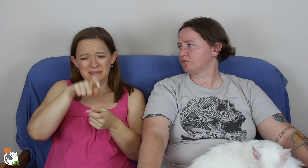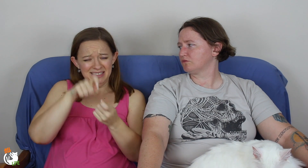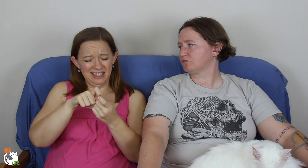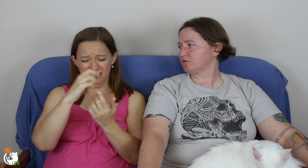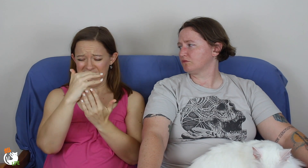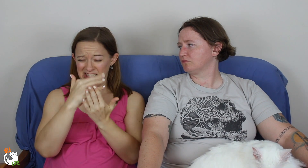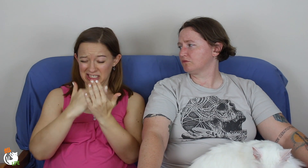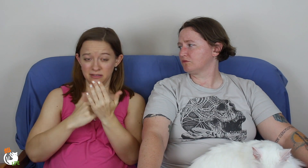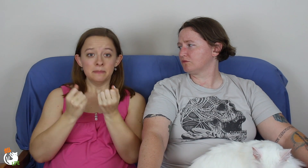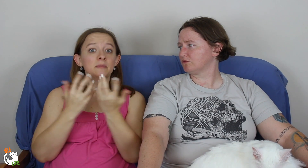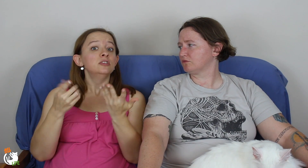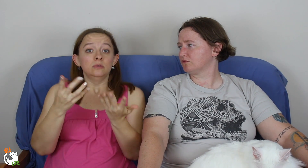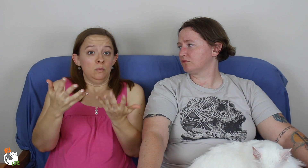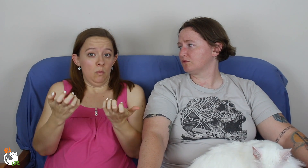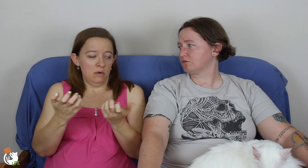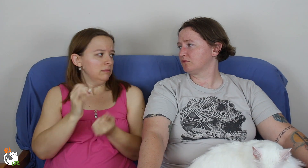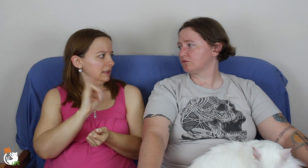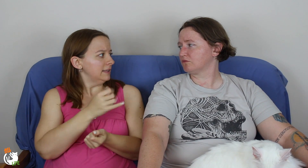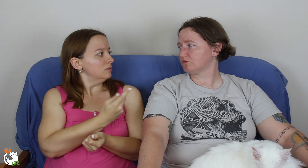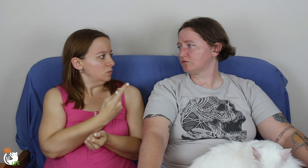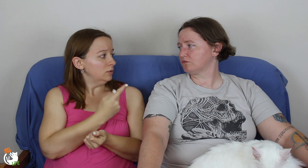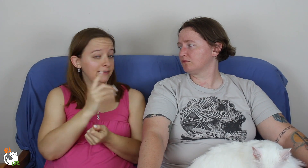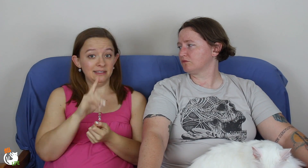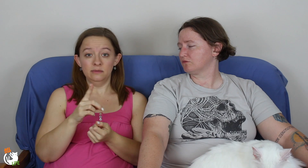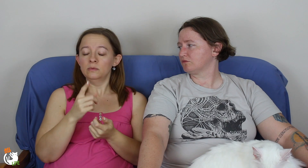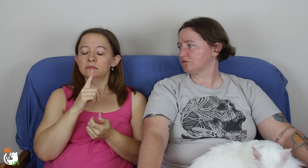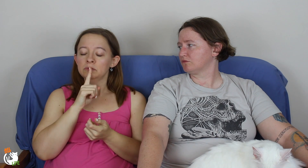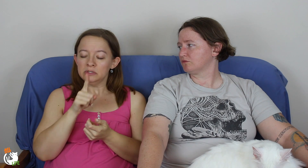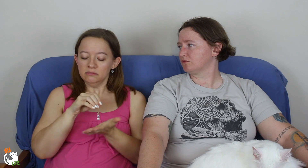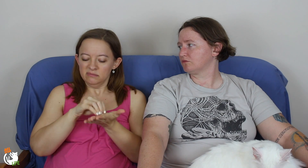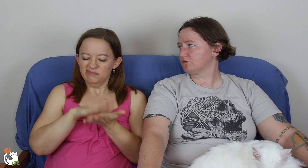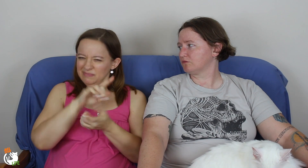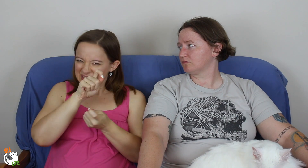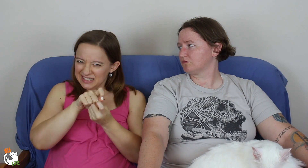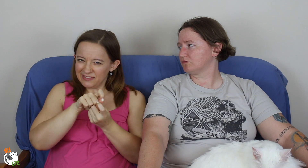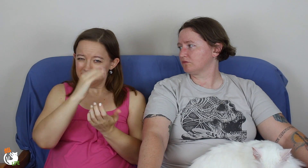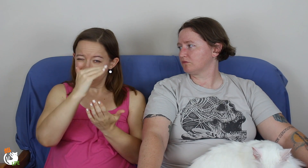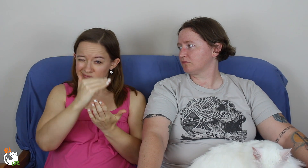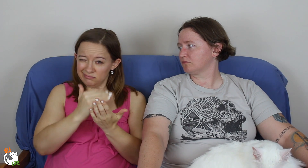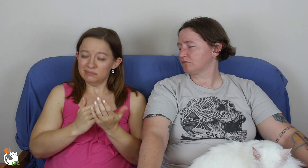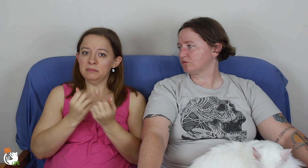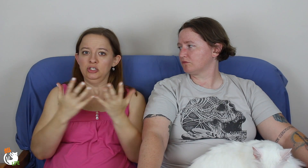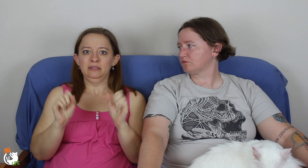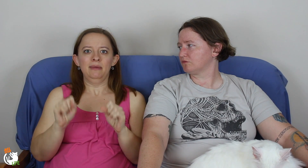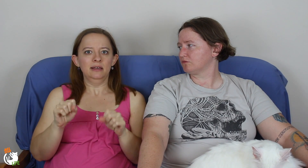You can be as specific as you want. Like for the two of us, we put down every specific thing